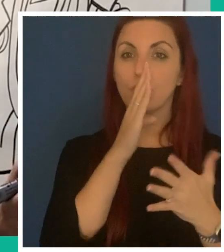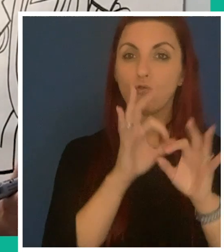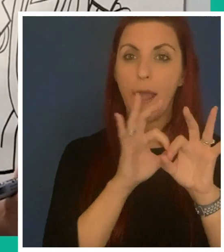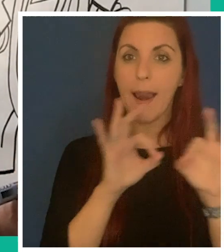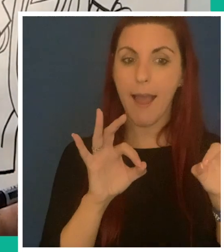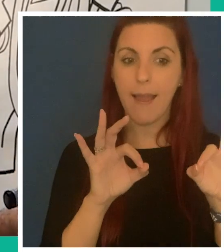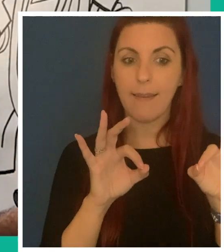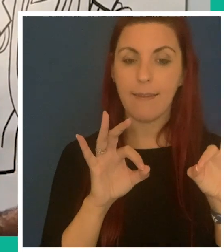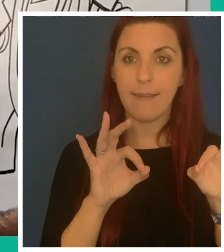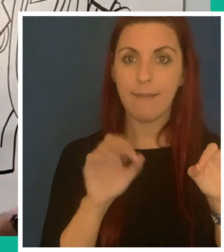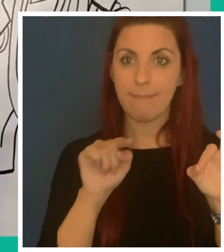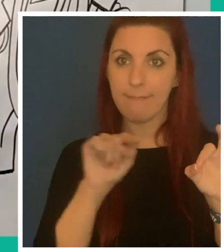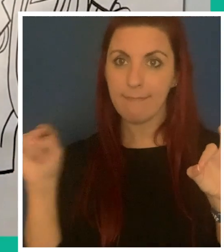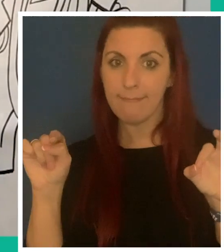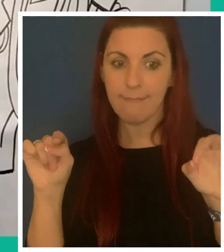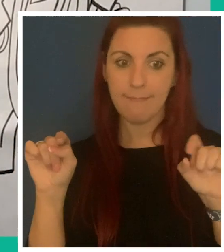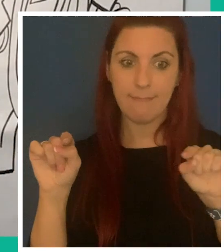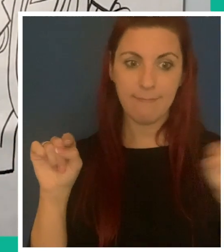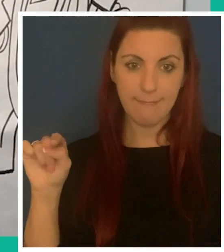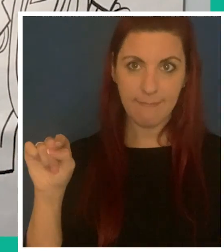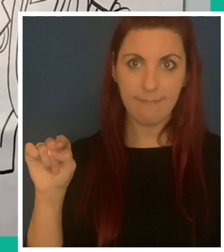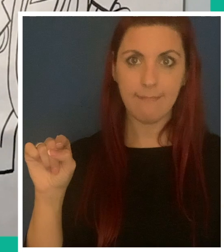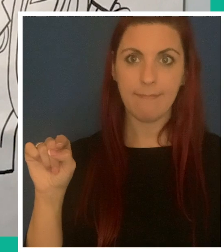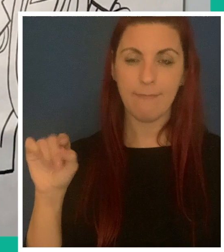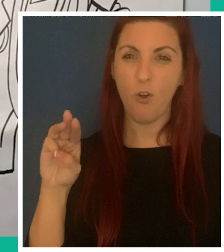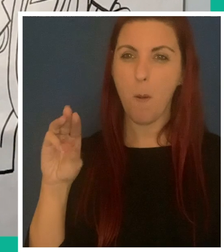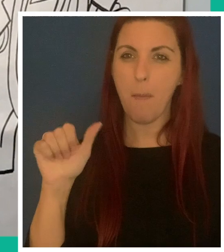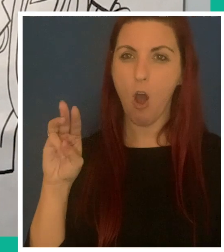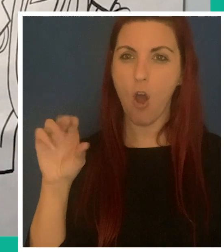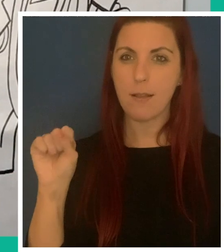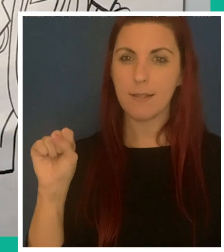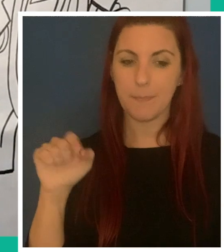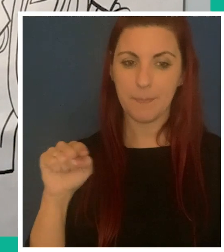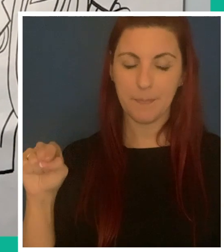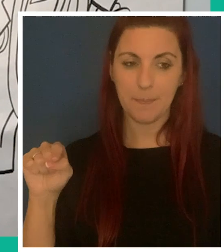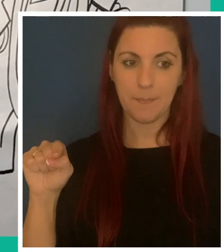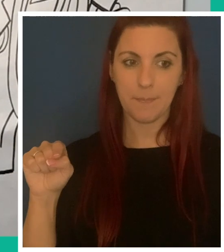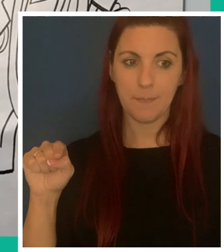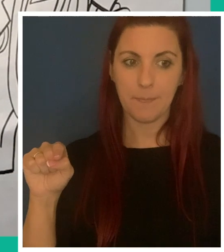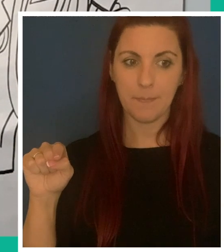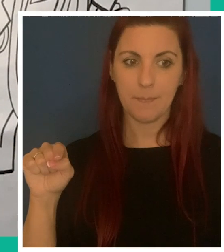a straight line coming across here and then because she's furry paws I'm